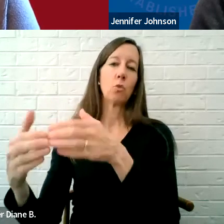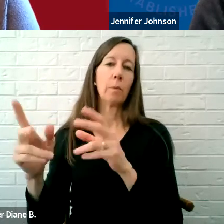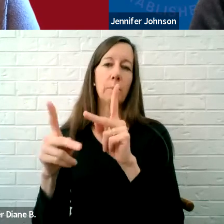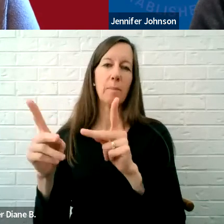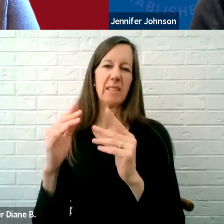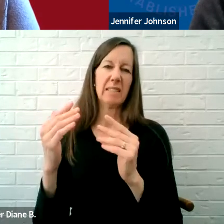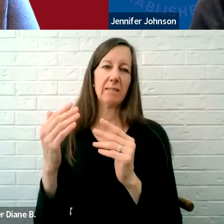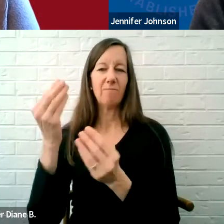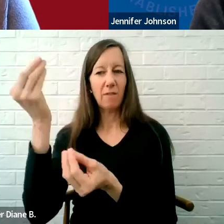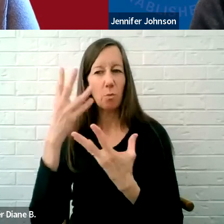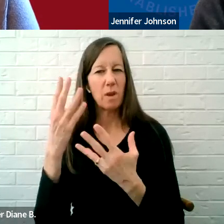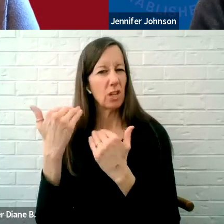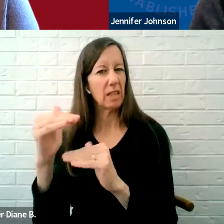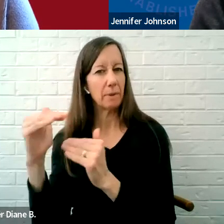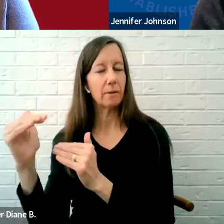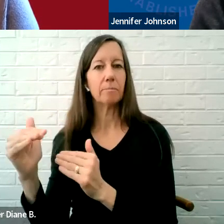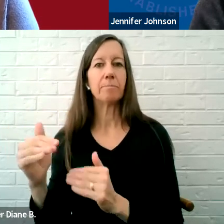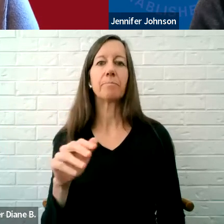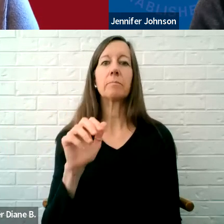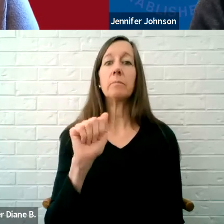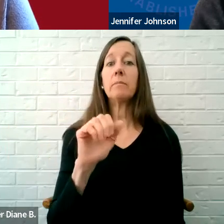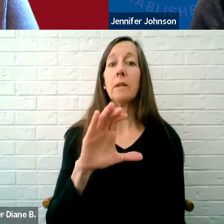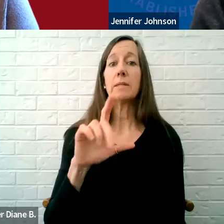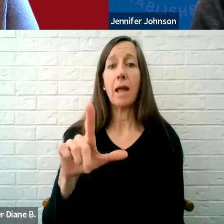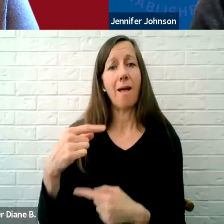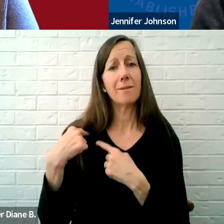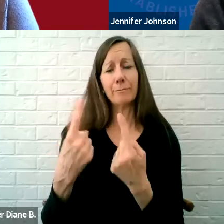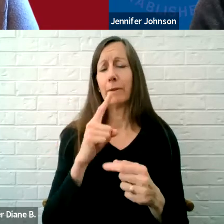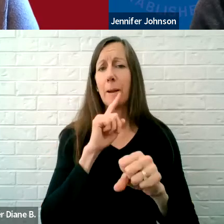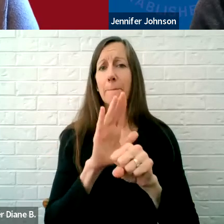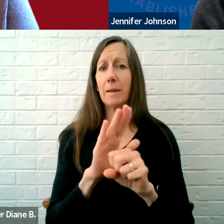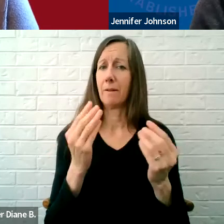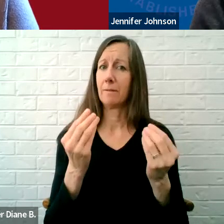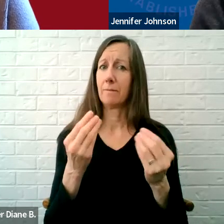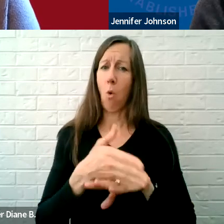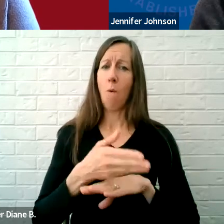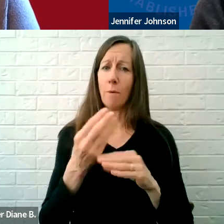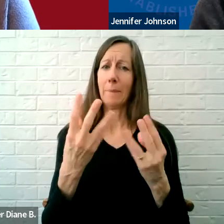We've had. The Acl. Has been committed over the last many years to improving information